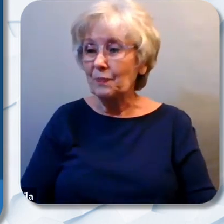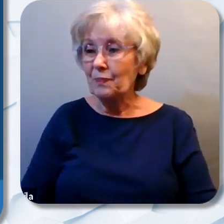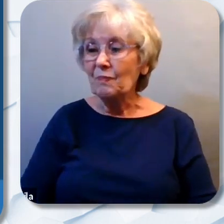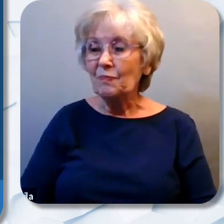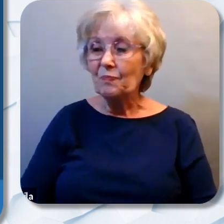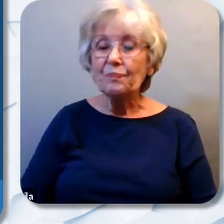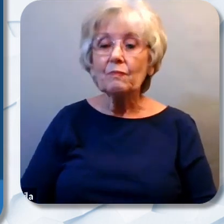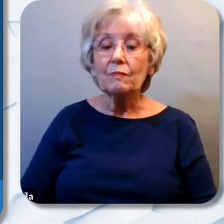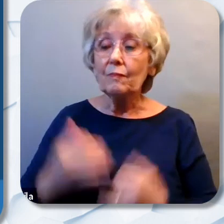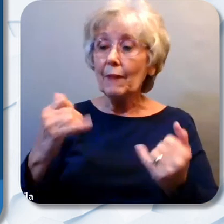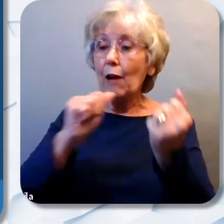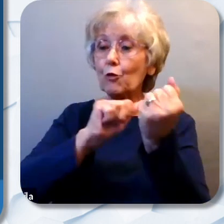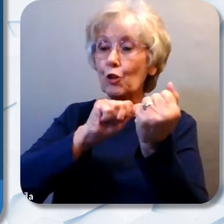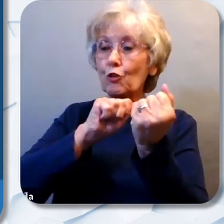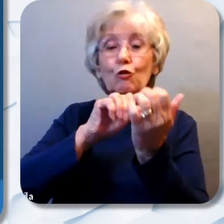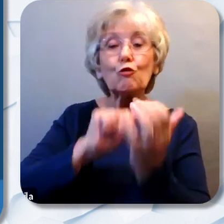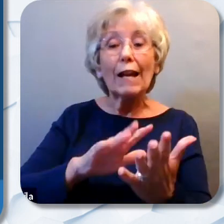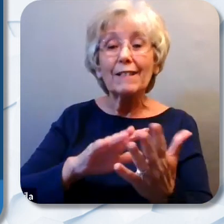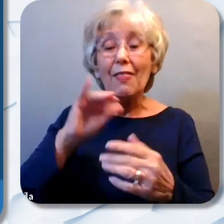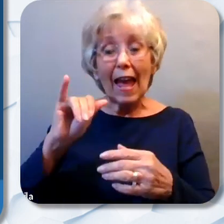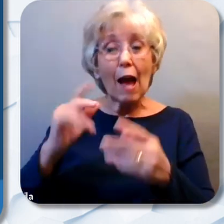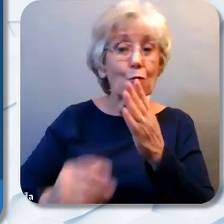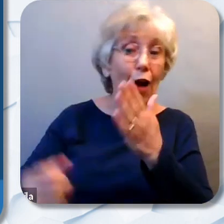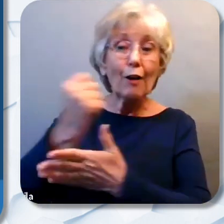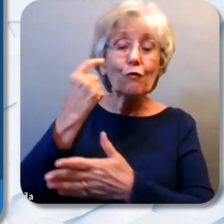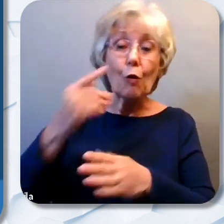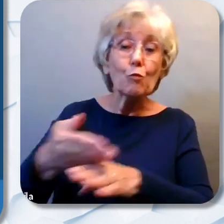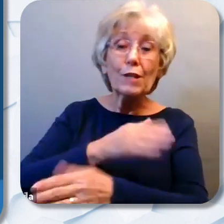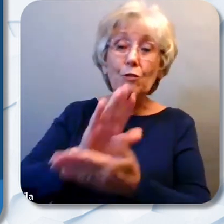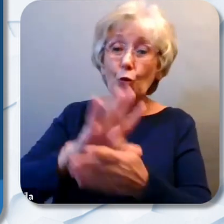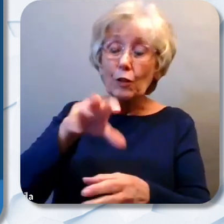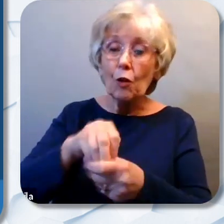To address our priority of preschool inclusion, we have the supporting inclusive practices